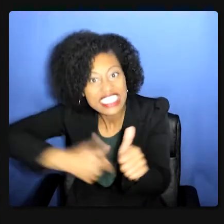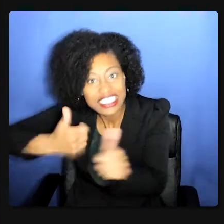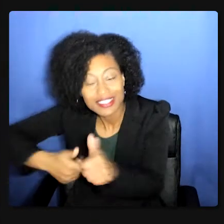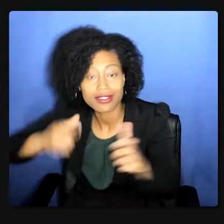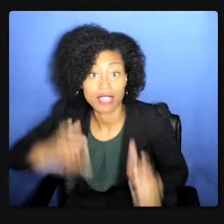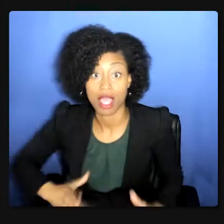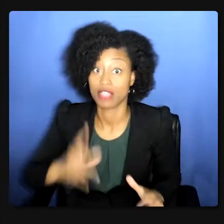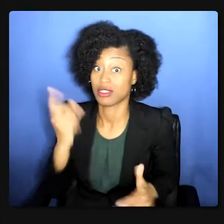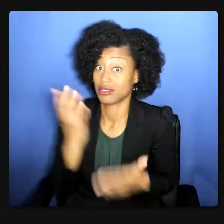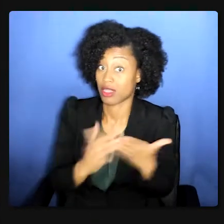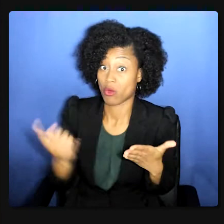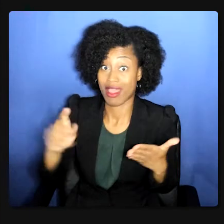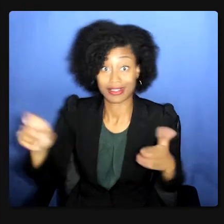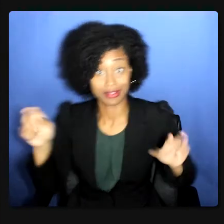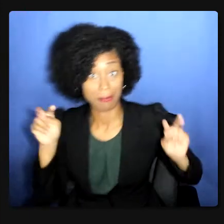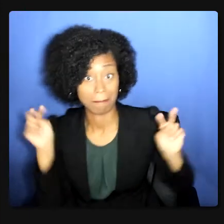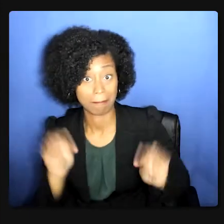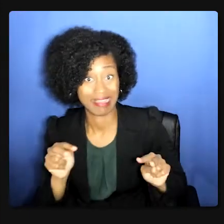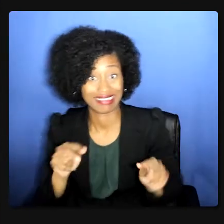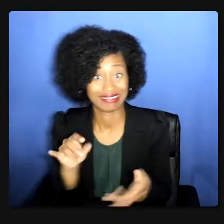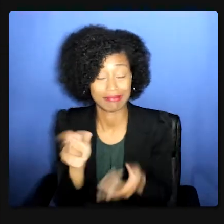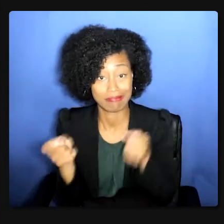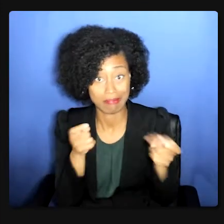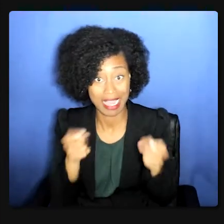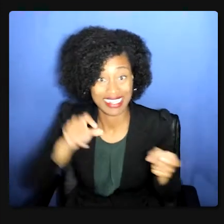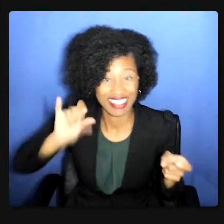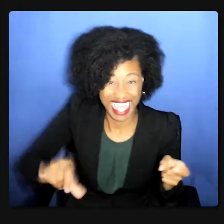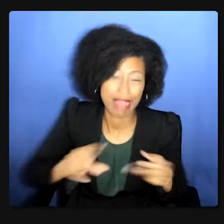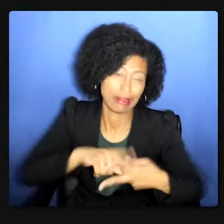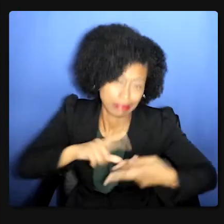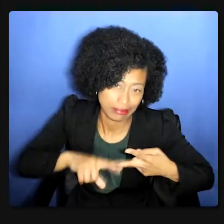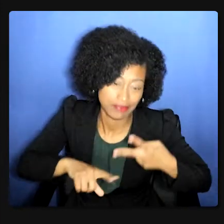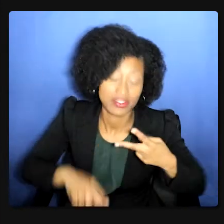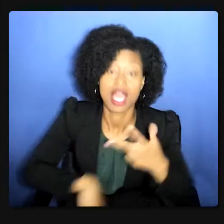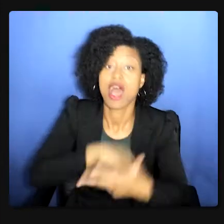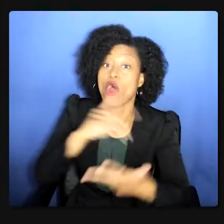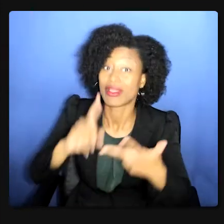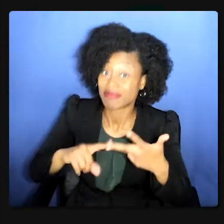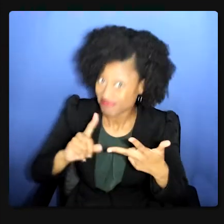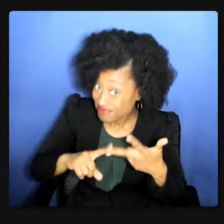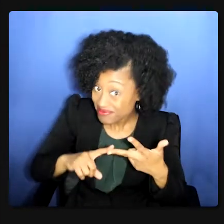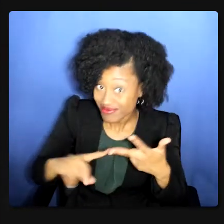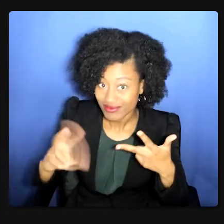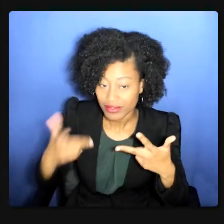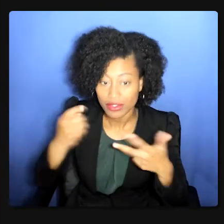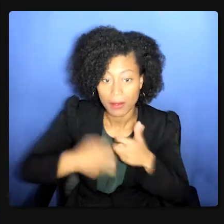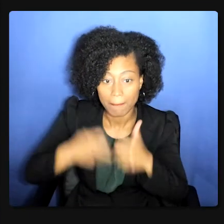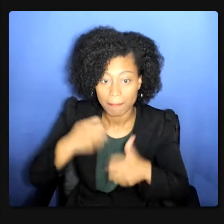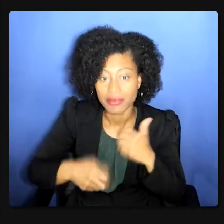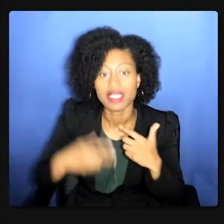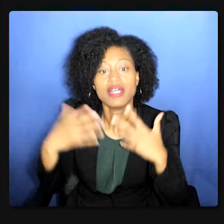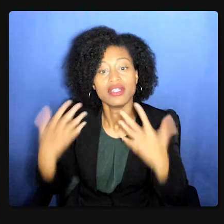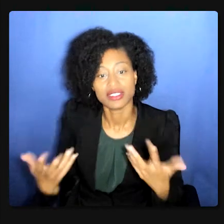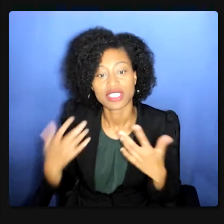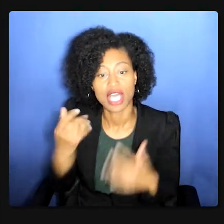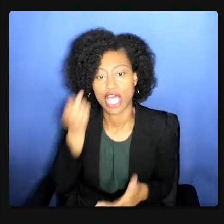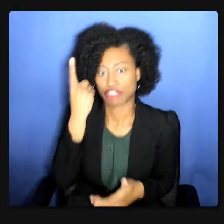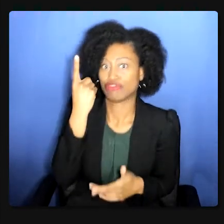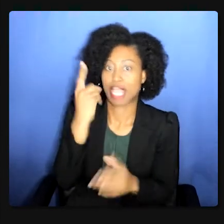So that has to be managed somehow, right? So, that's... well, that was problem number two. Problem number three is the auto-scaling process, right?